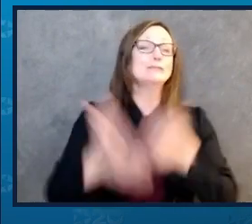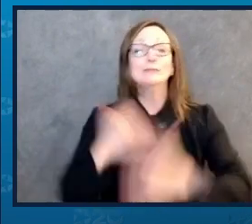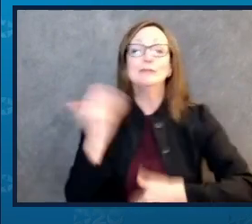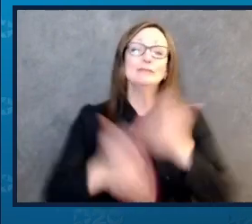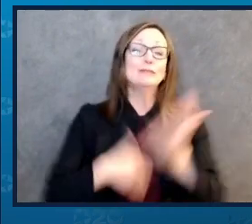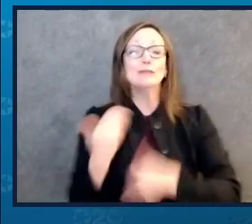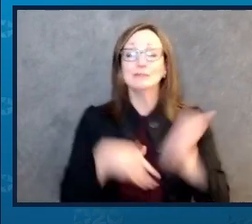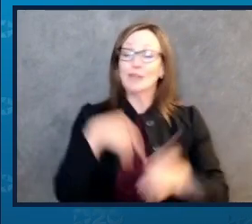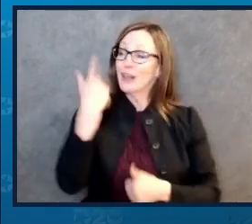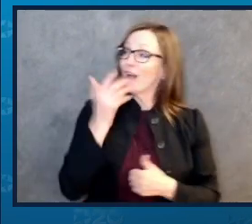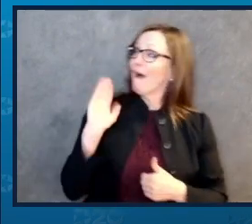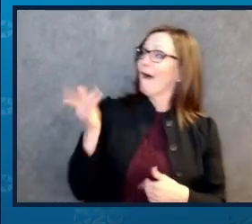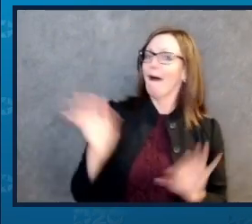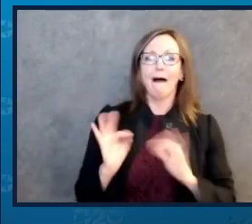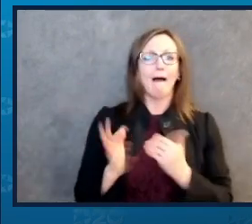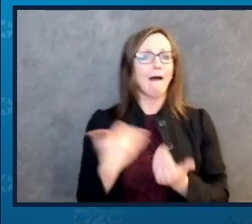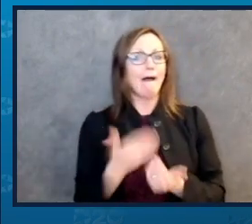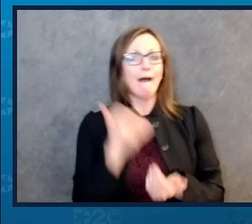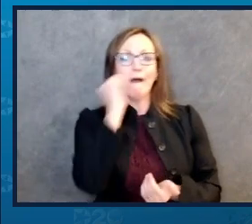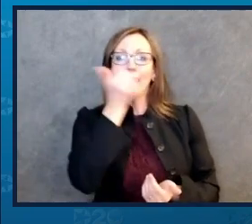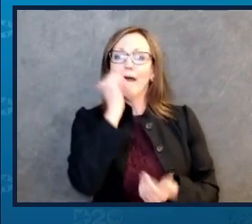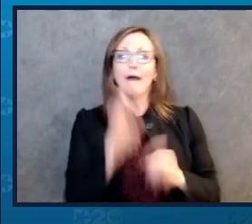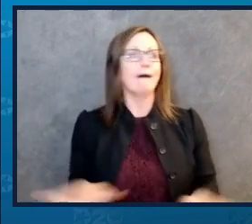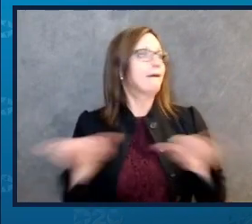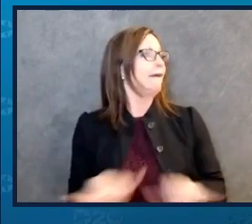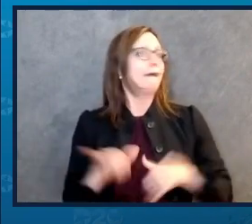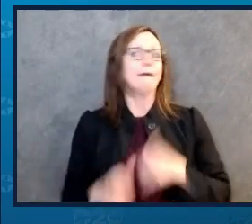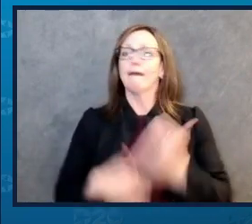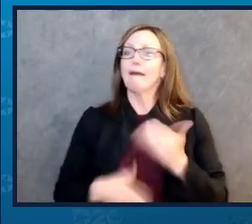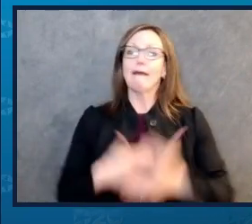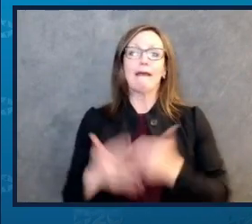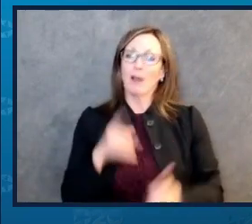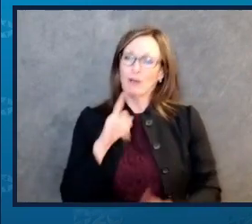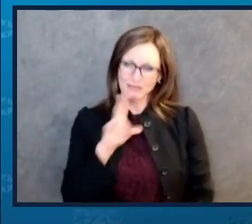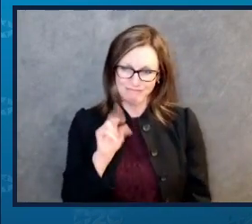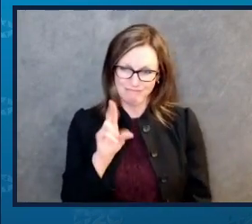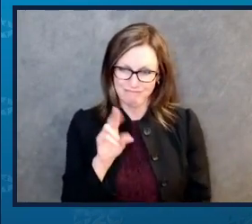WOULD CHART THE COURSE OF OUR